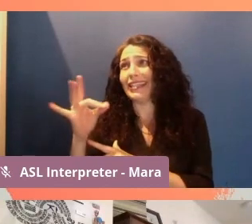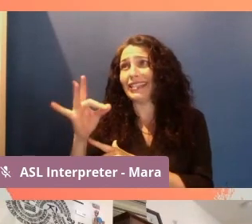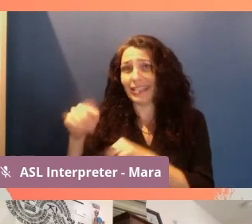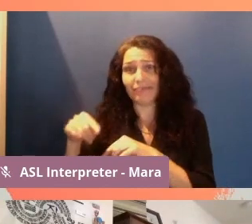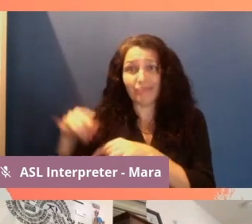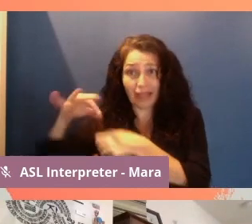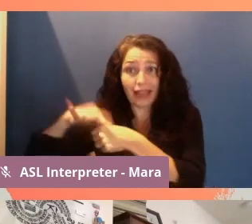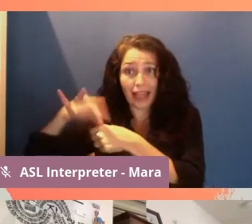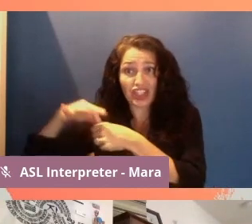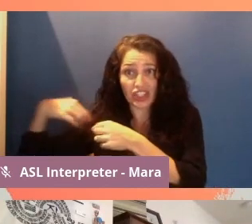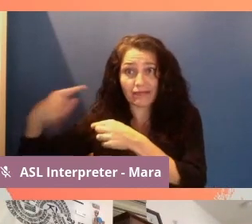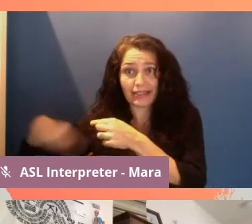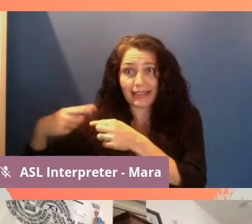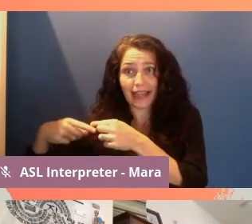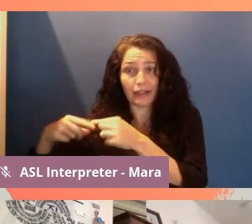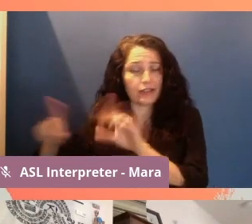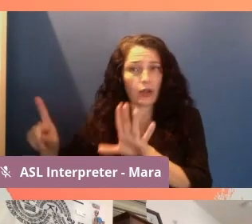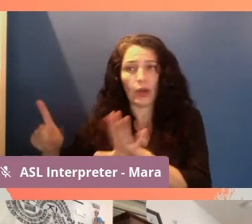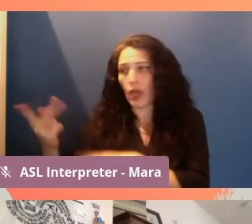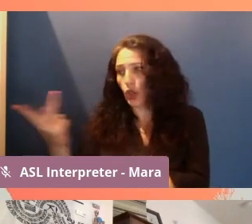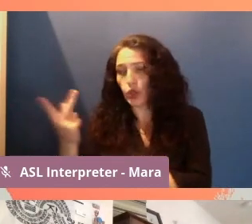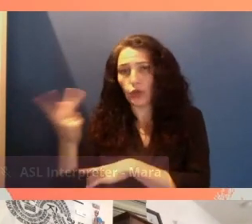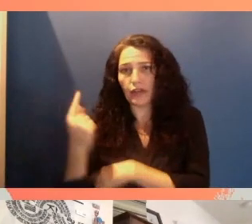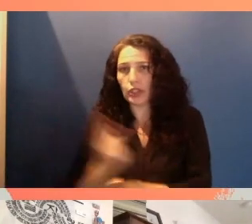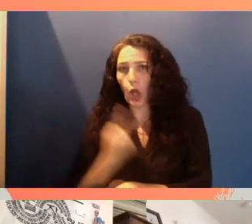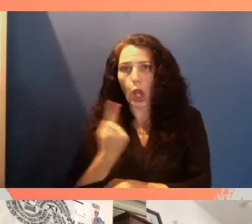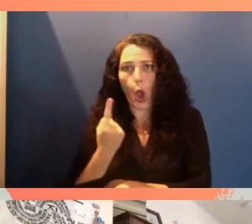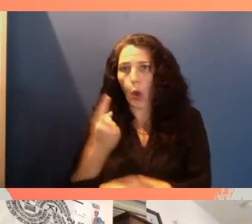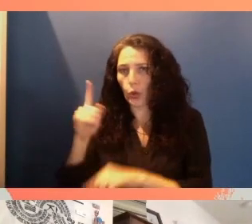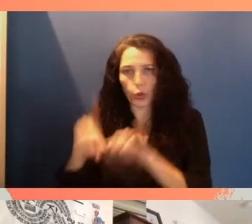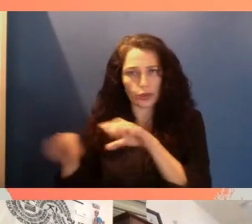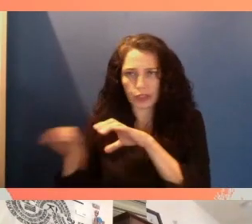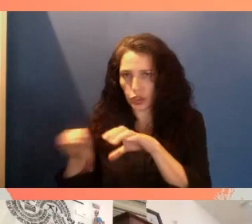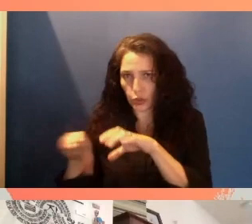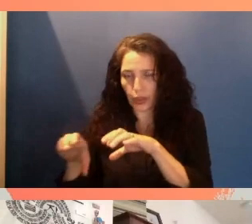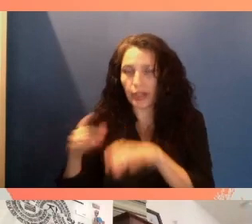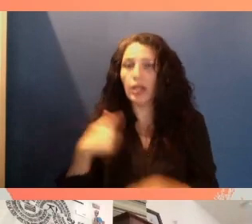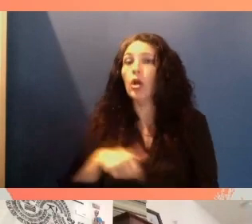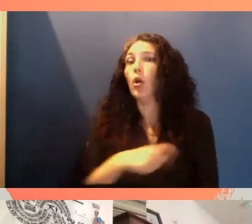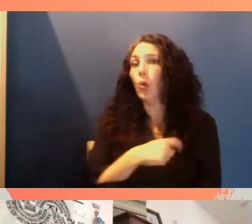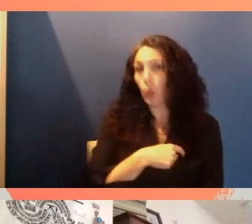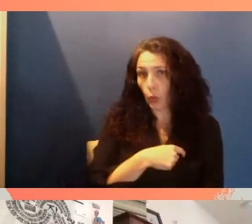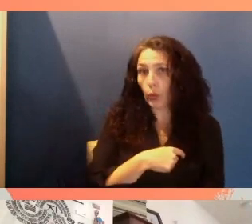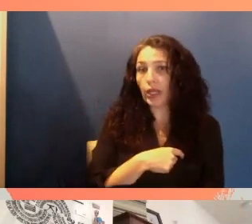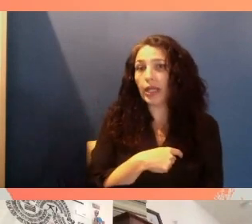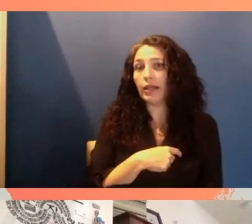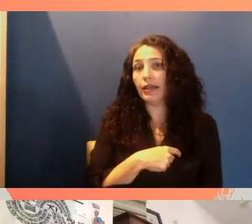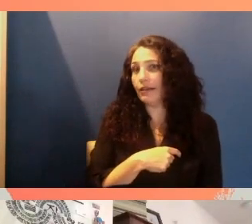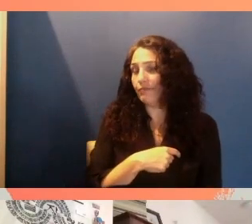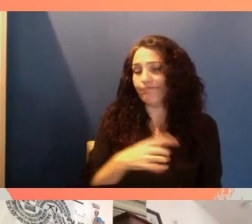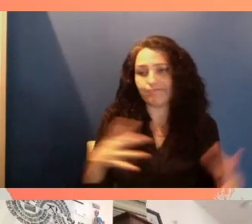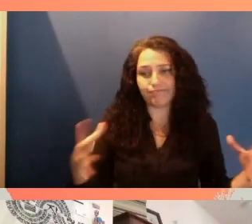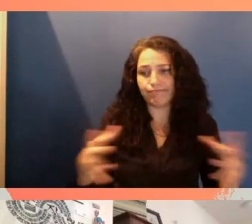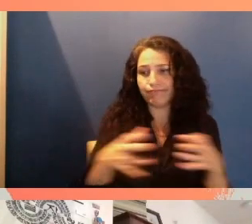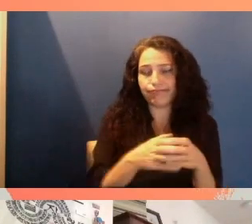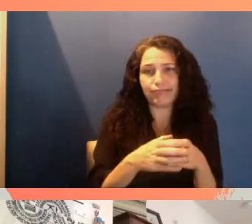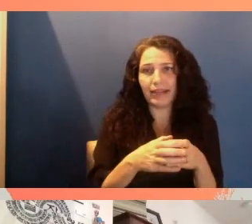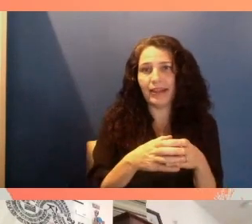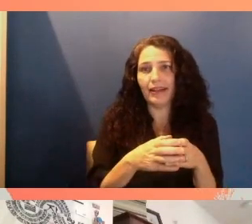and we couldn't have done it just the two of us. We galvanized gathered a group